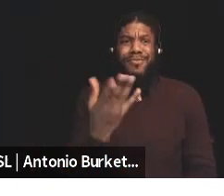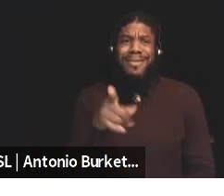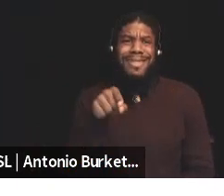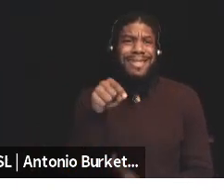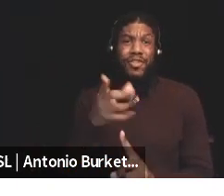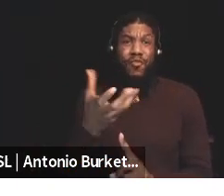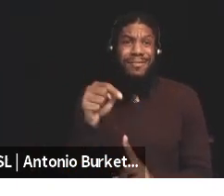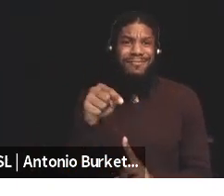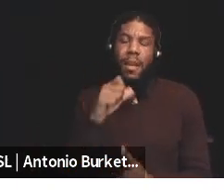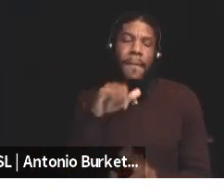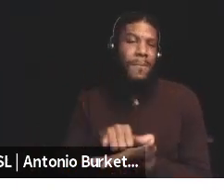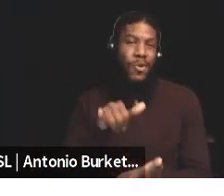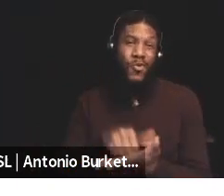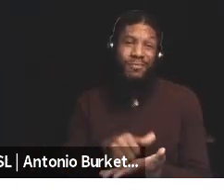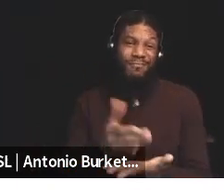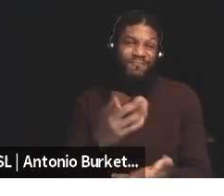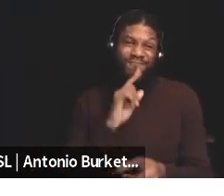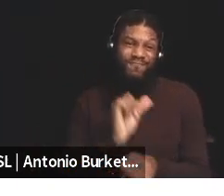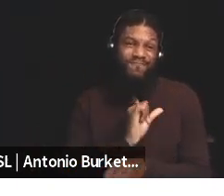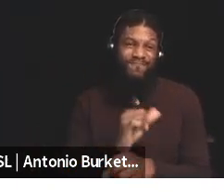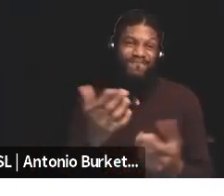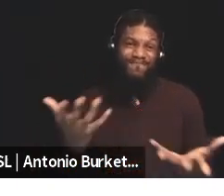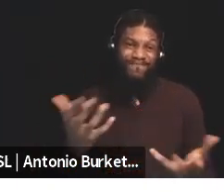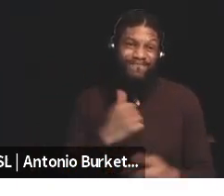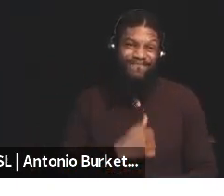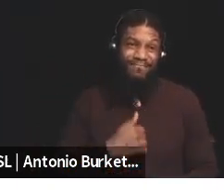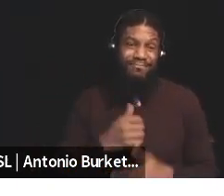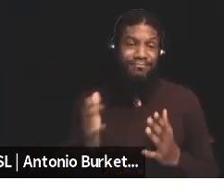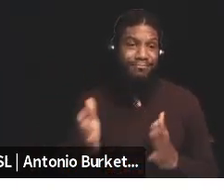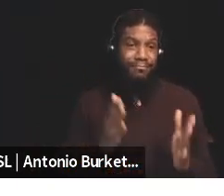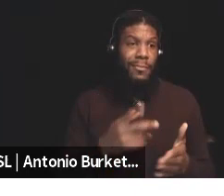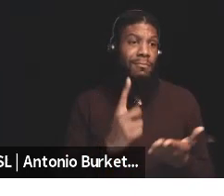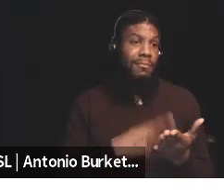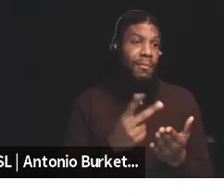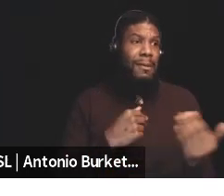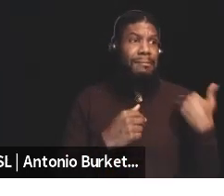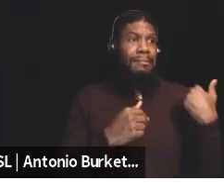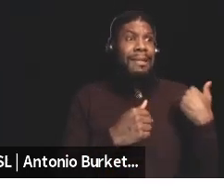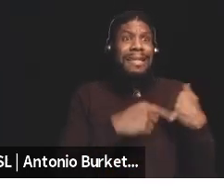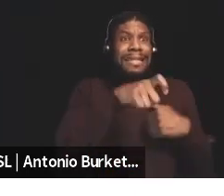times when I've had folks that asked for something and the timeframe that they're asking for is just